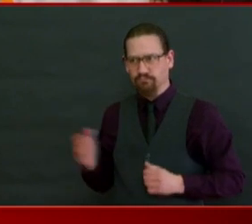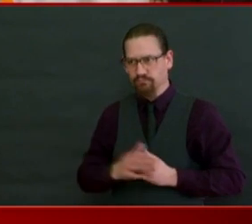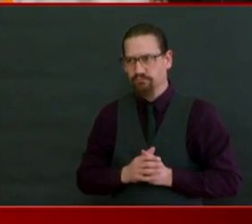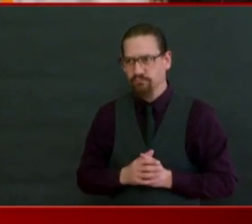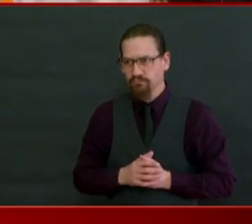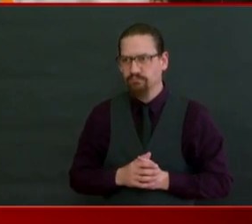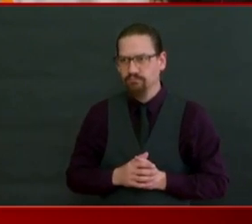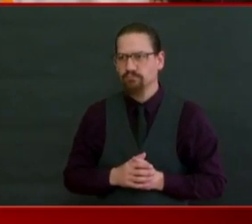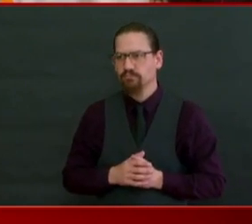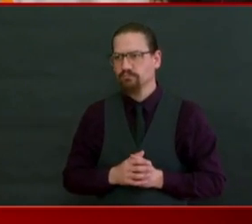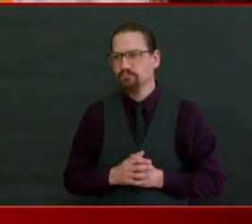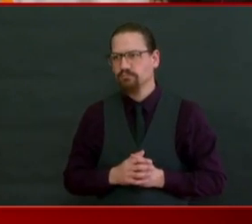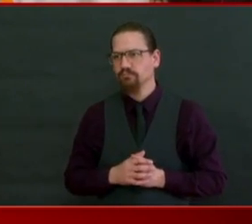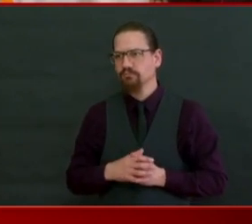ECHO FOR DR. SCOTT.